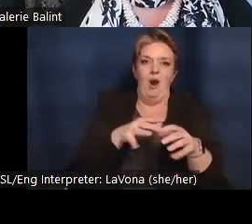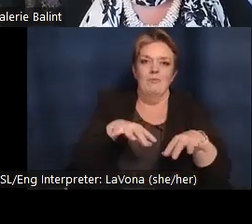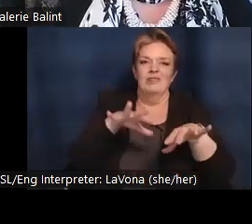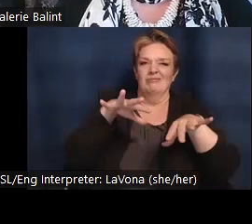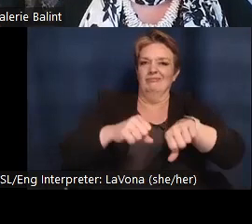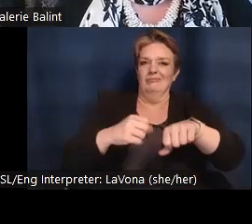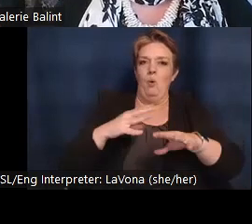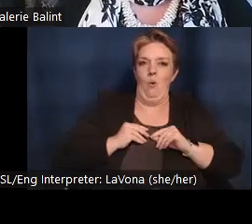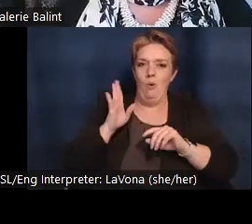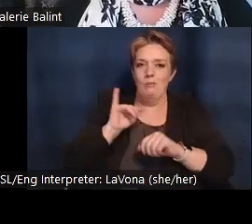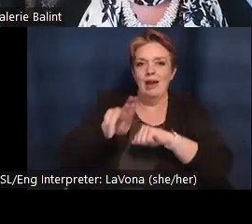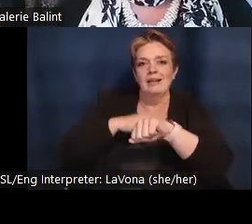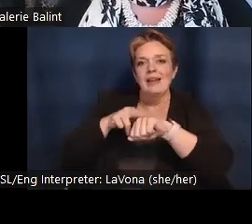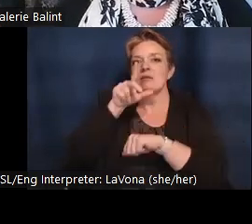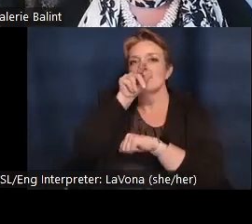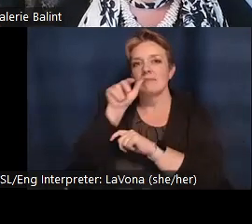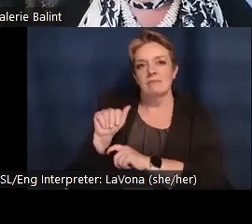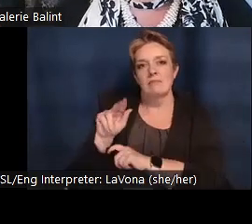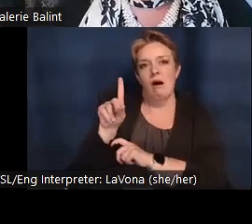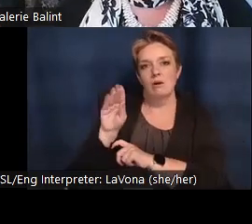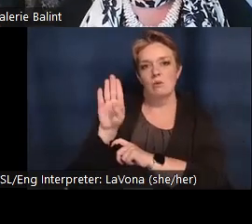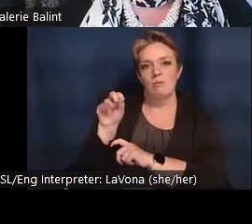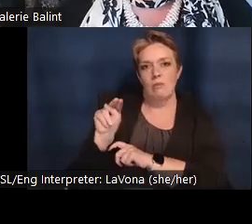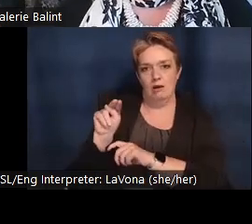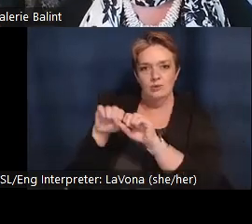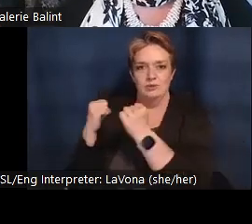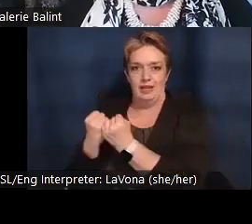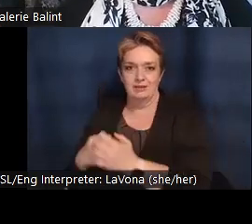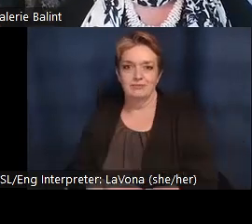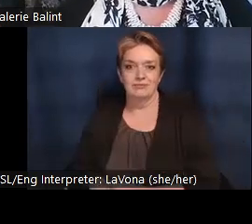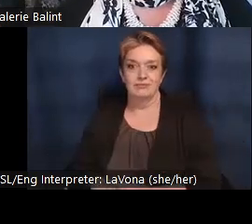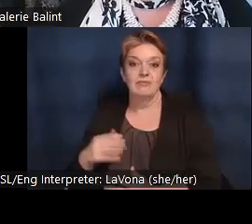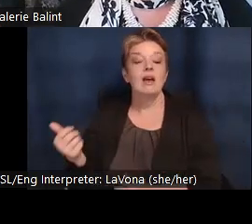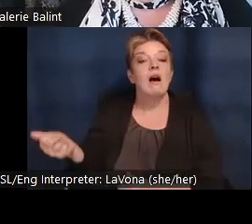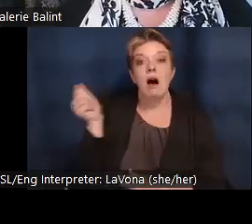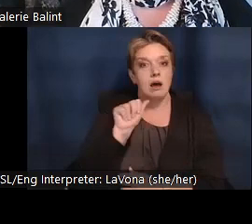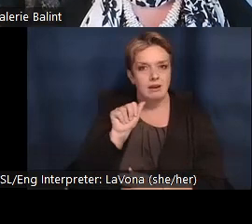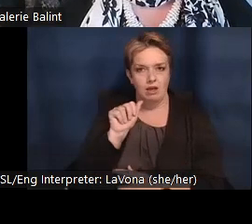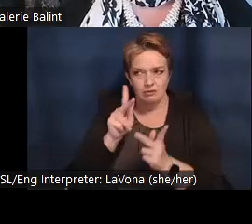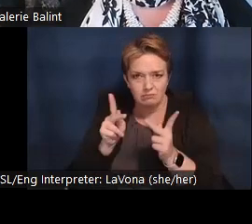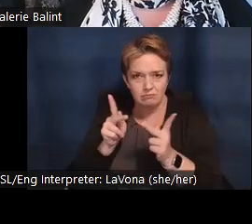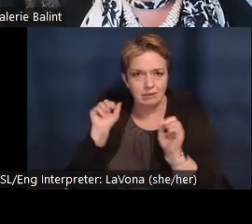So do you want to explore another hub for artists in this state? Travel one and a half hours northeast from Santa Fe to Taos.